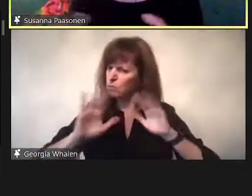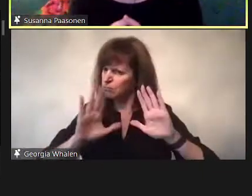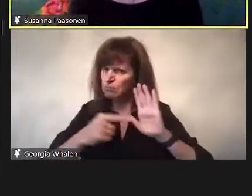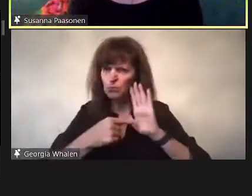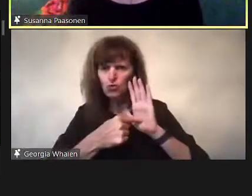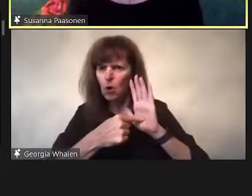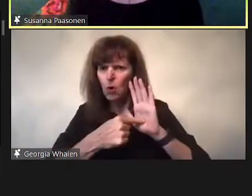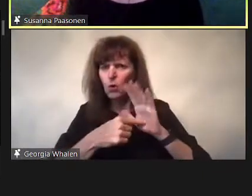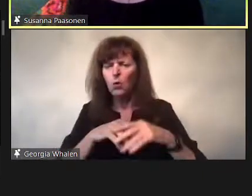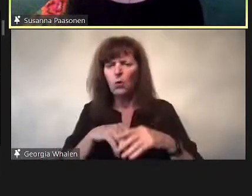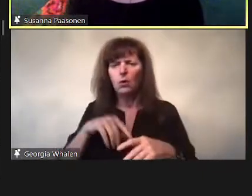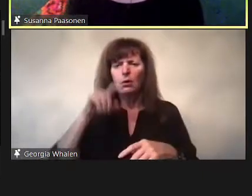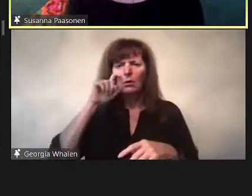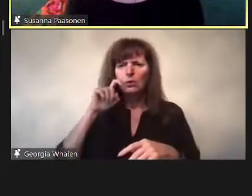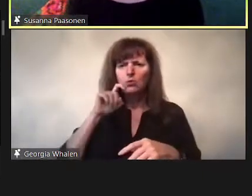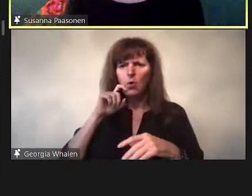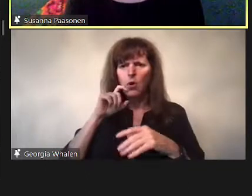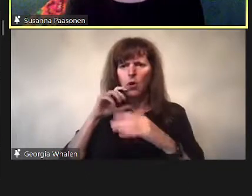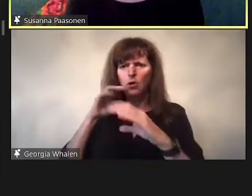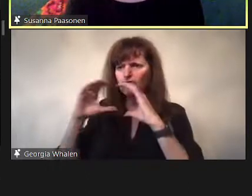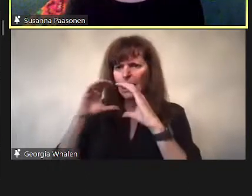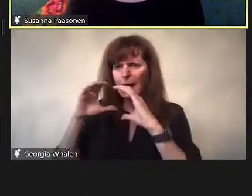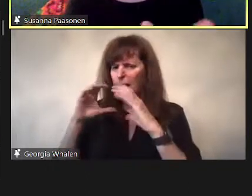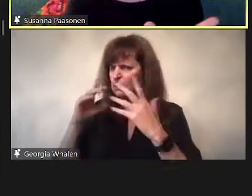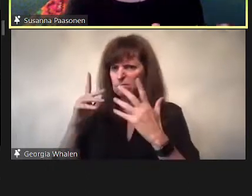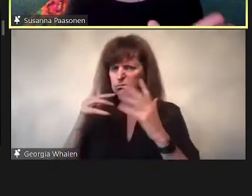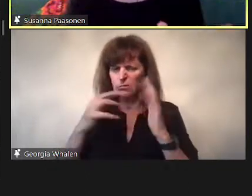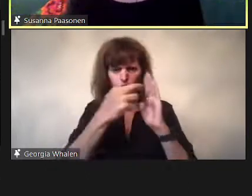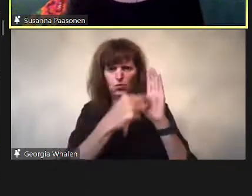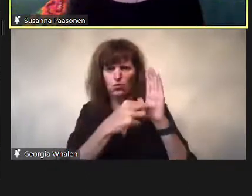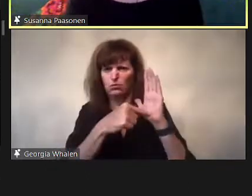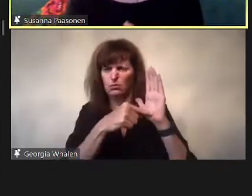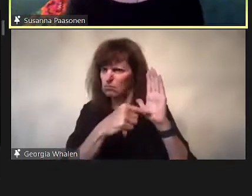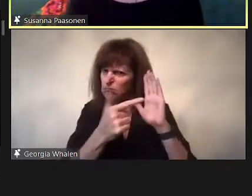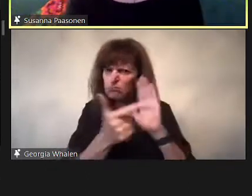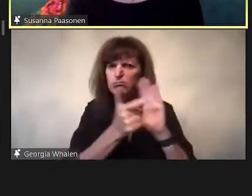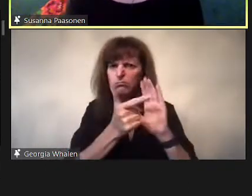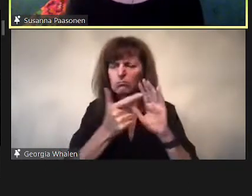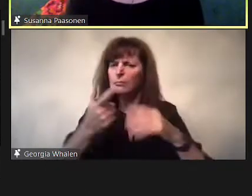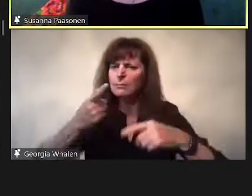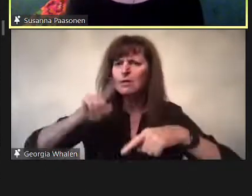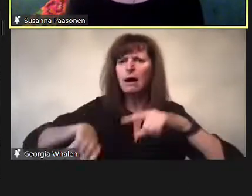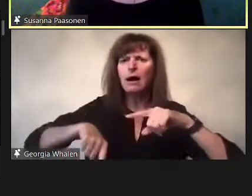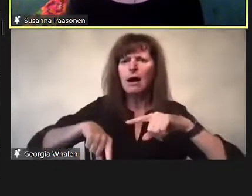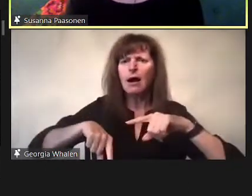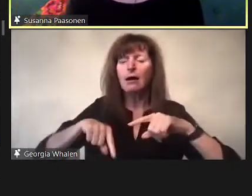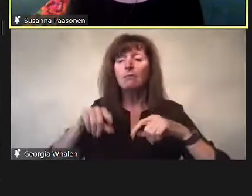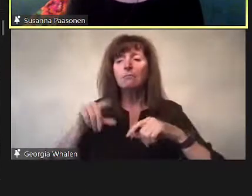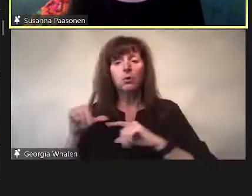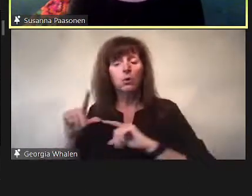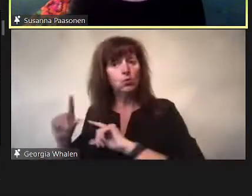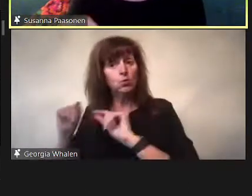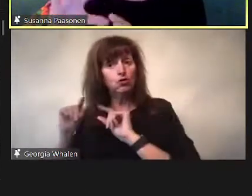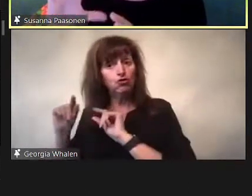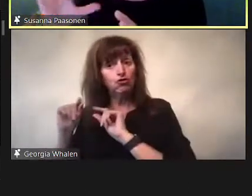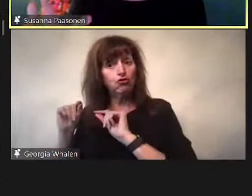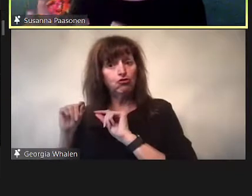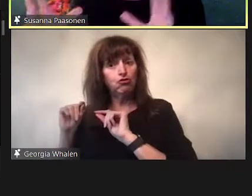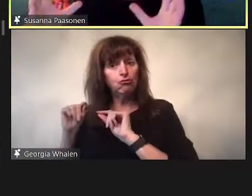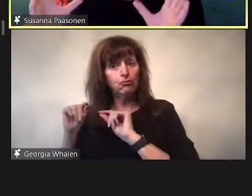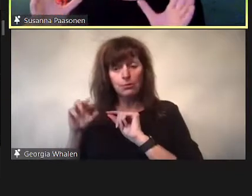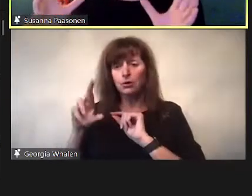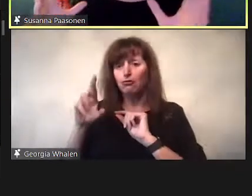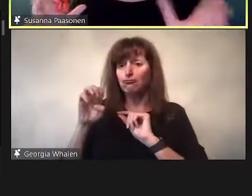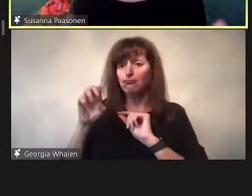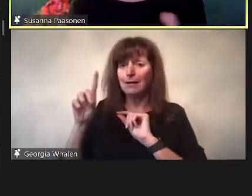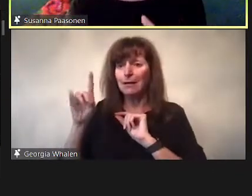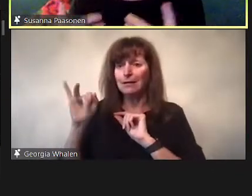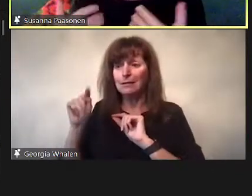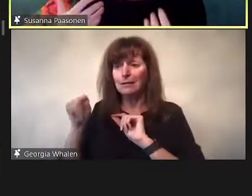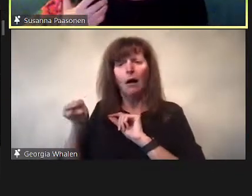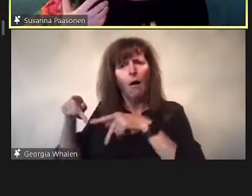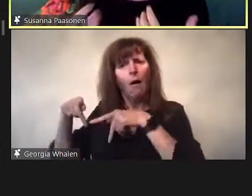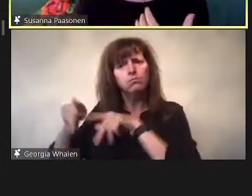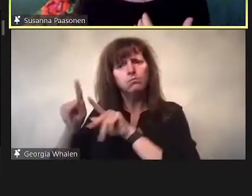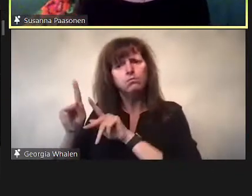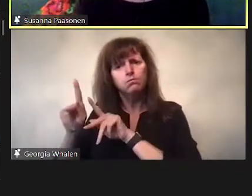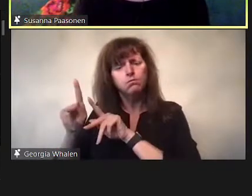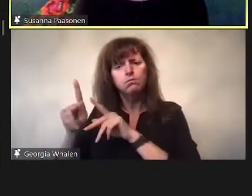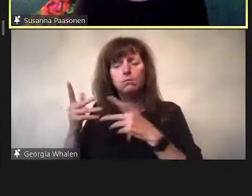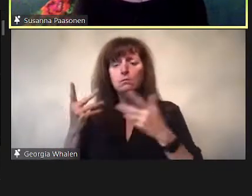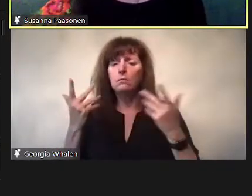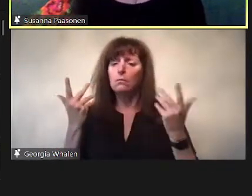In the sense that it happens in a context where social media, community standards, primarily do zone out sexual communication